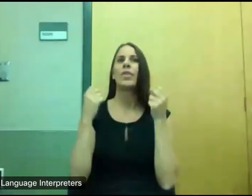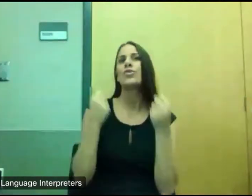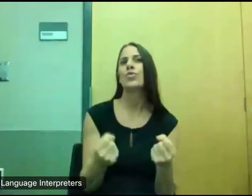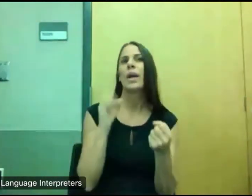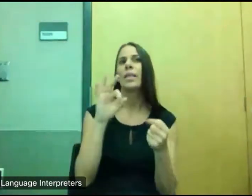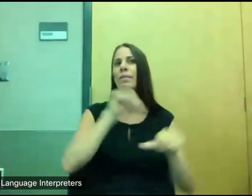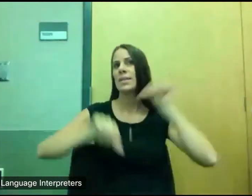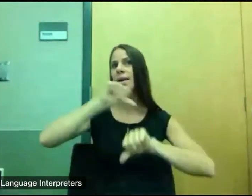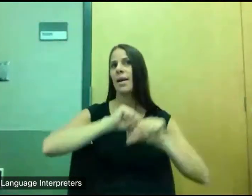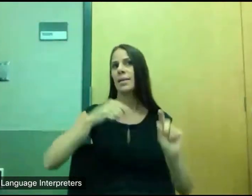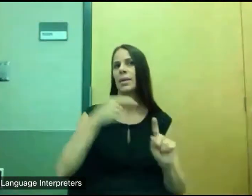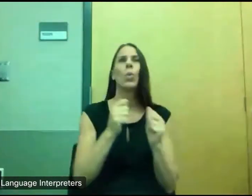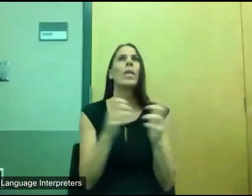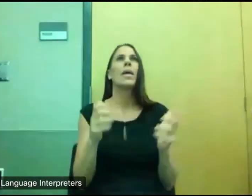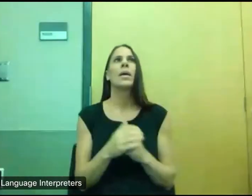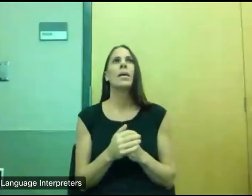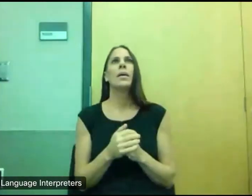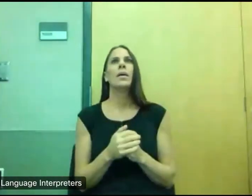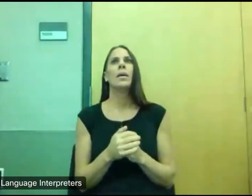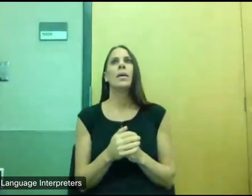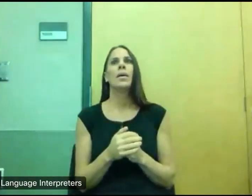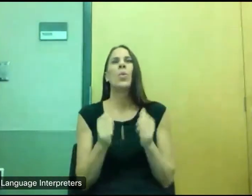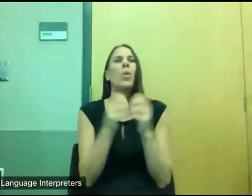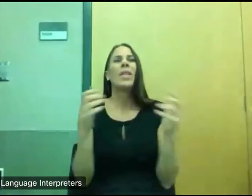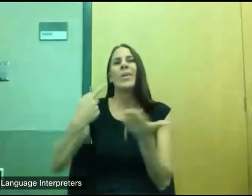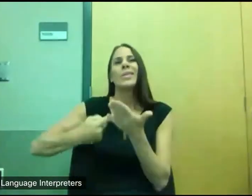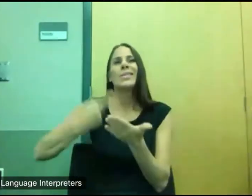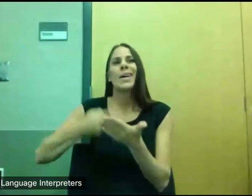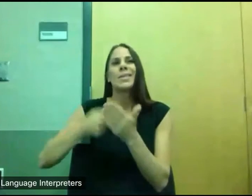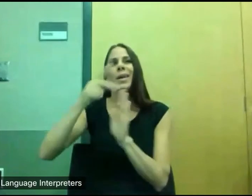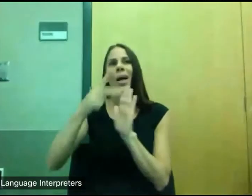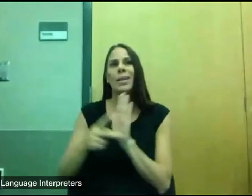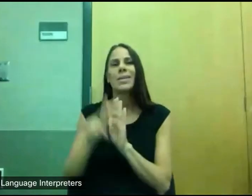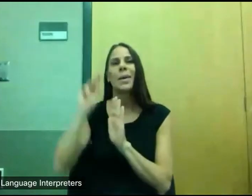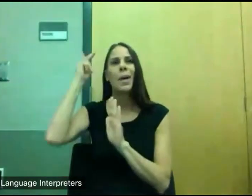Without kind of going into policy areas that we don't want to necessarily go into because